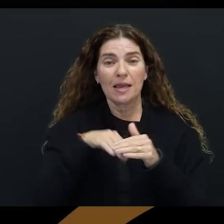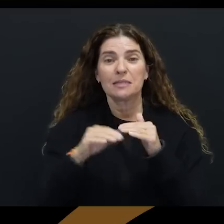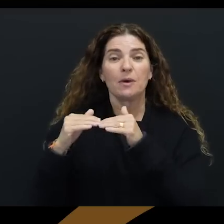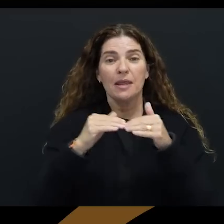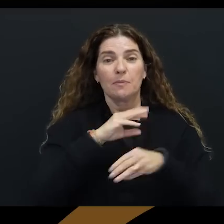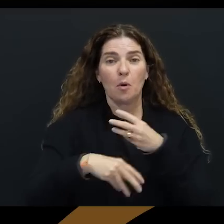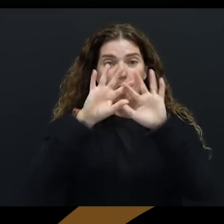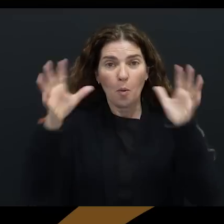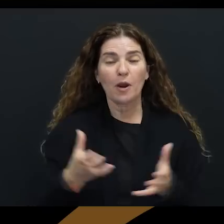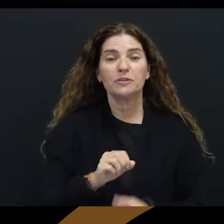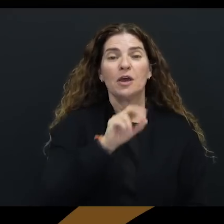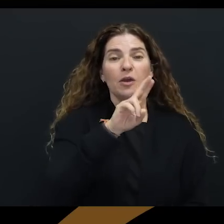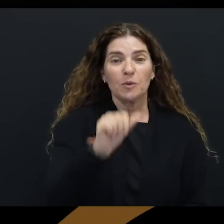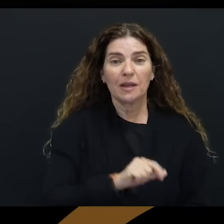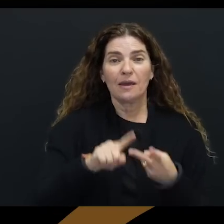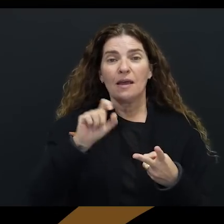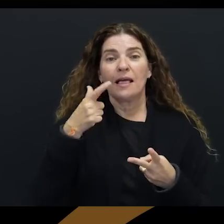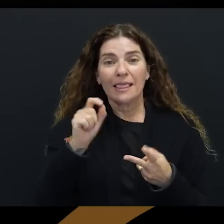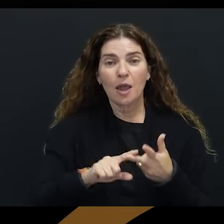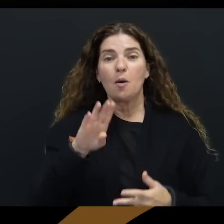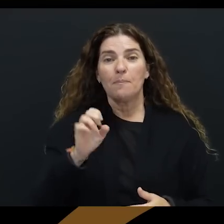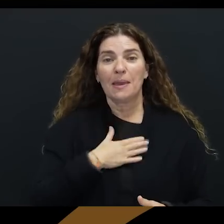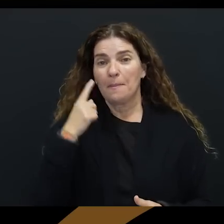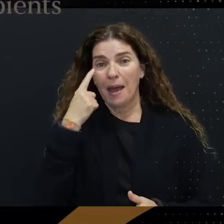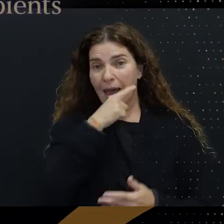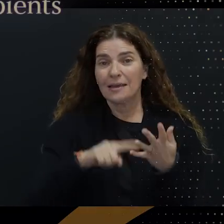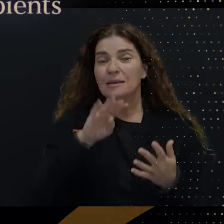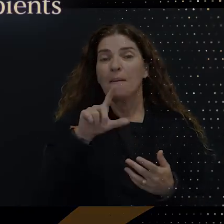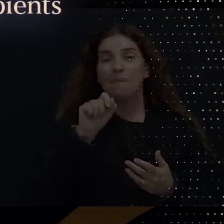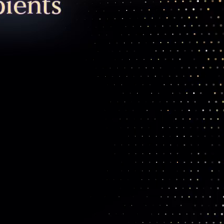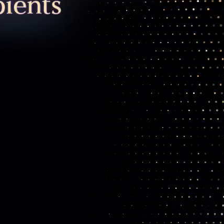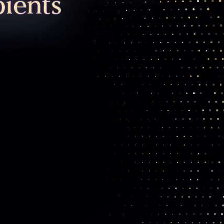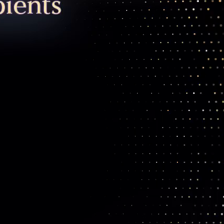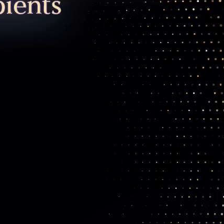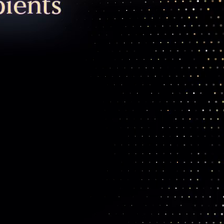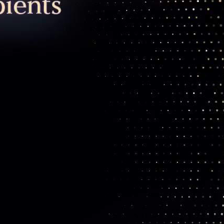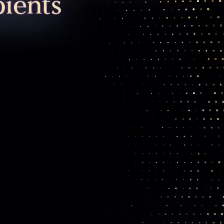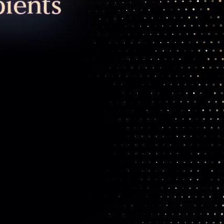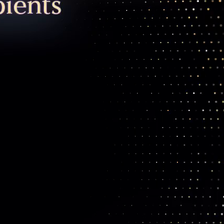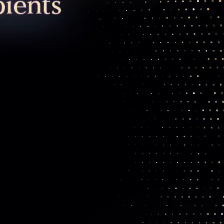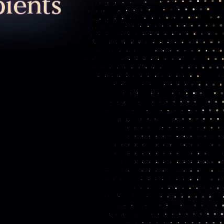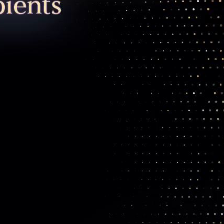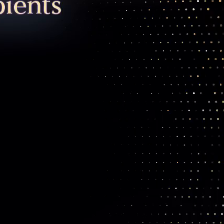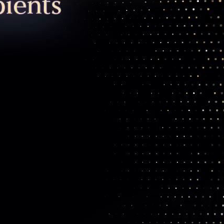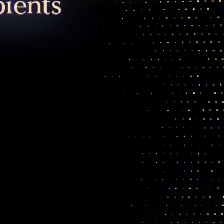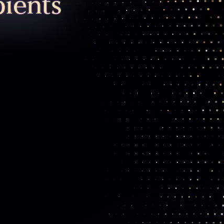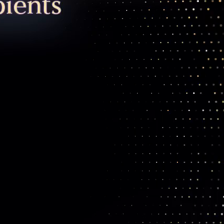in helping create a more accessible and equitable world. United Airlines, LEGO, Be My Eyes, Meloway Makeup,